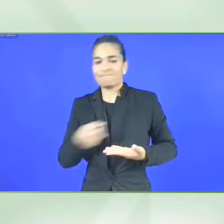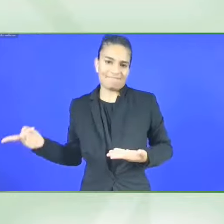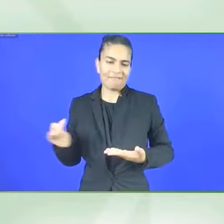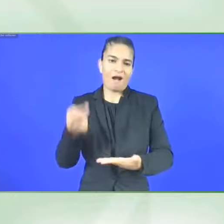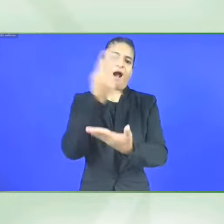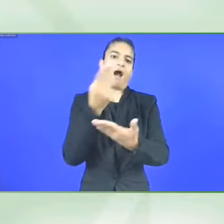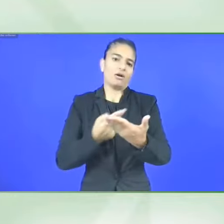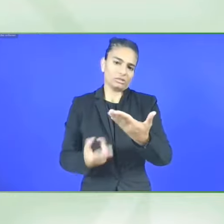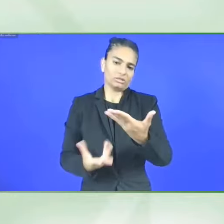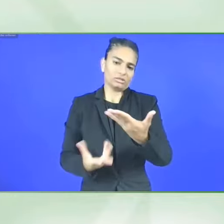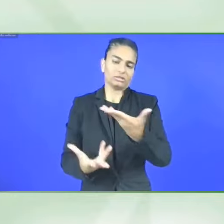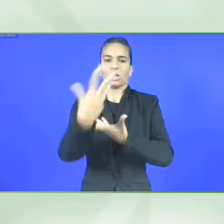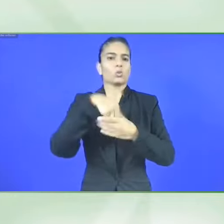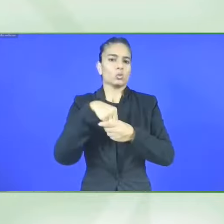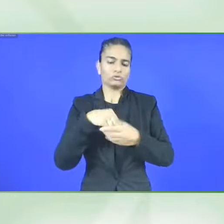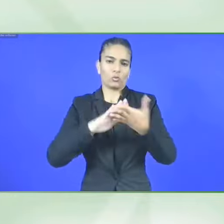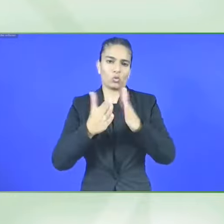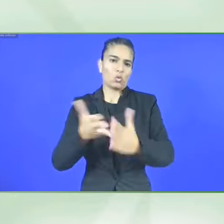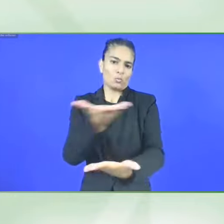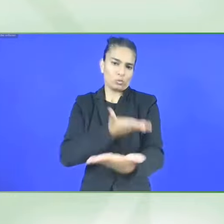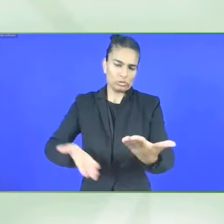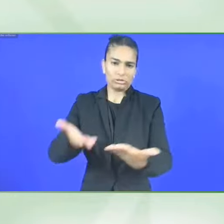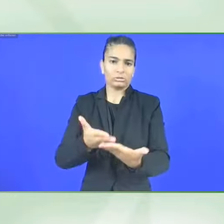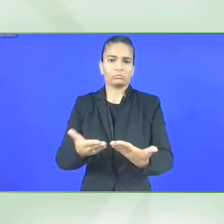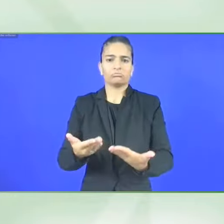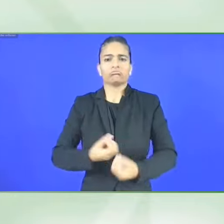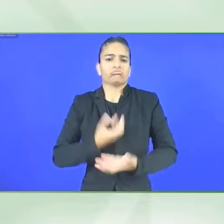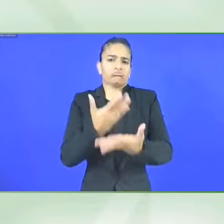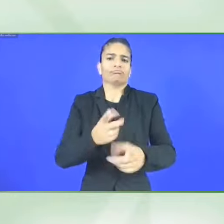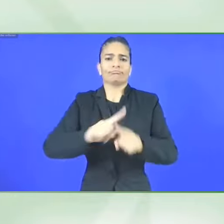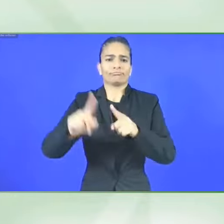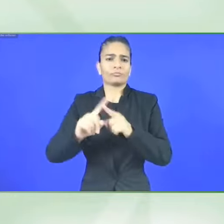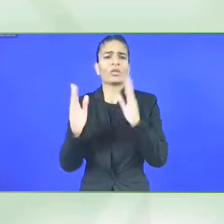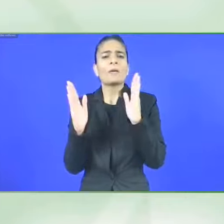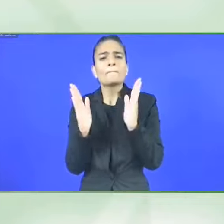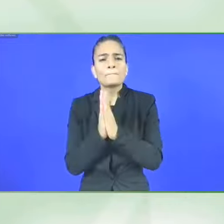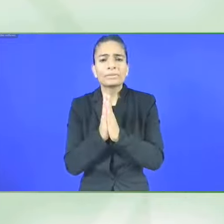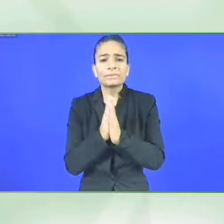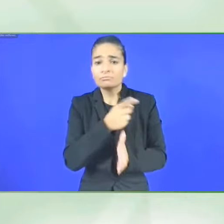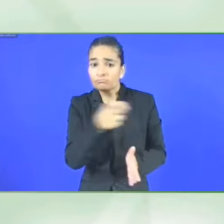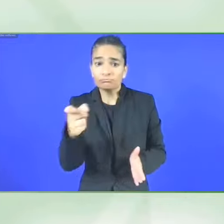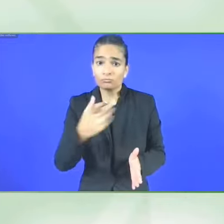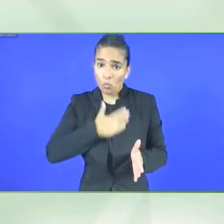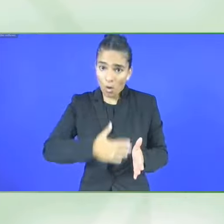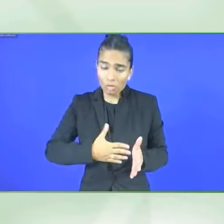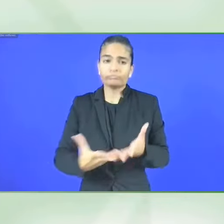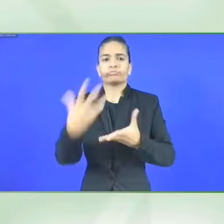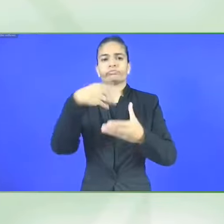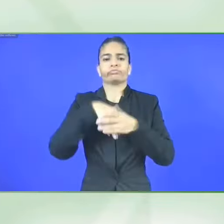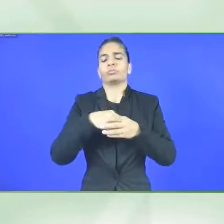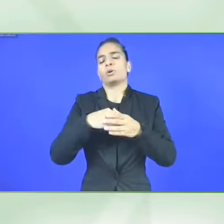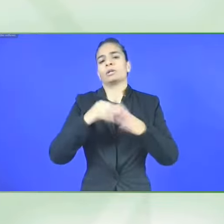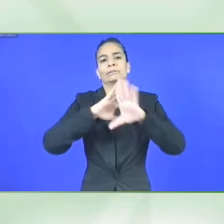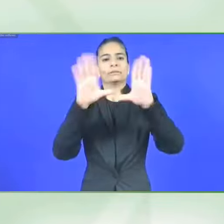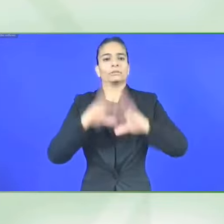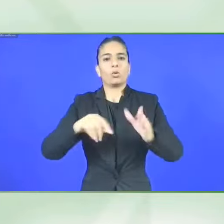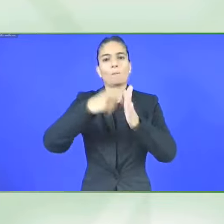This includes wheelchair access, sensory friendly environments, and assistive technologies,